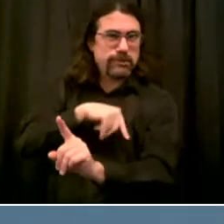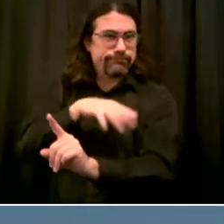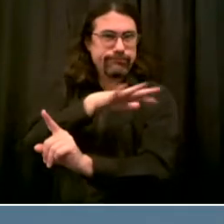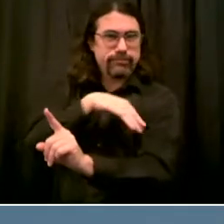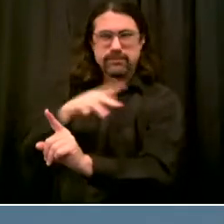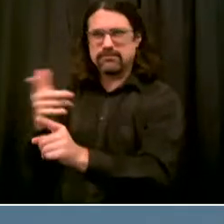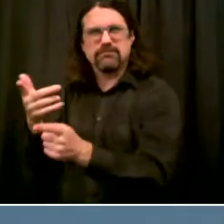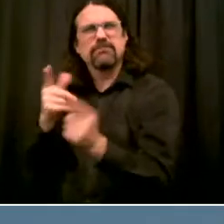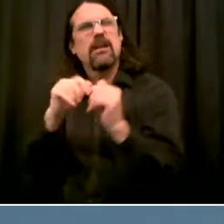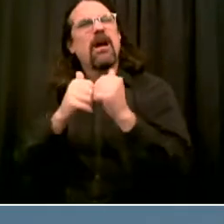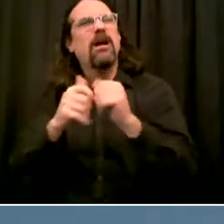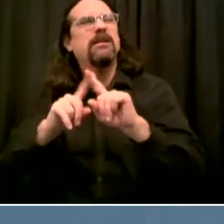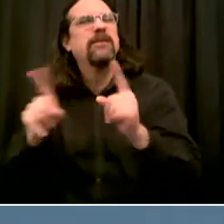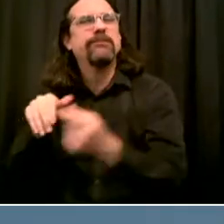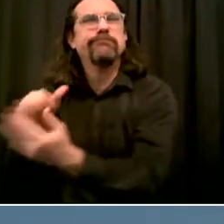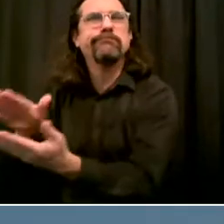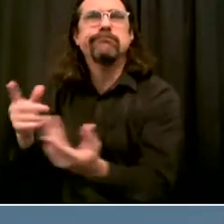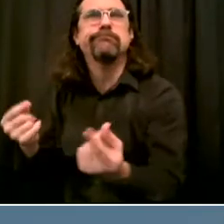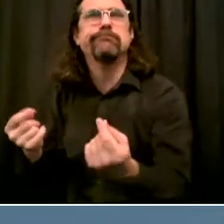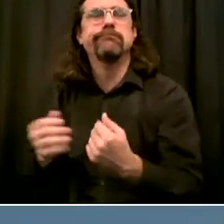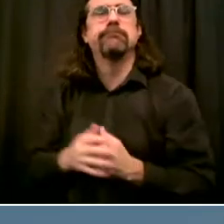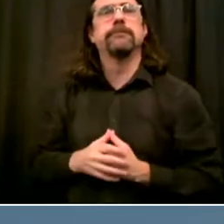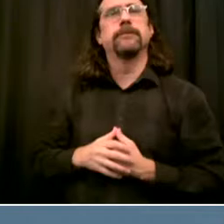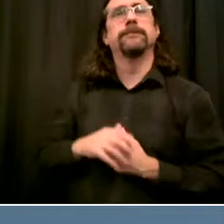THE WAY WE APPROACH COMMUNITY OUTREACH IIS WE THINK